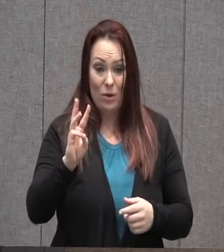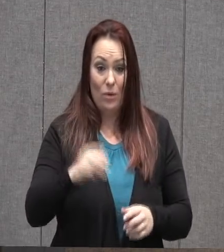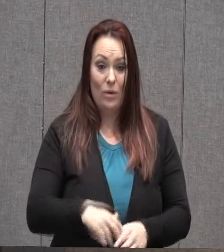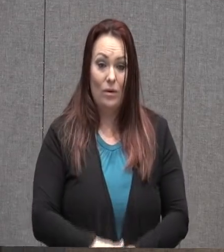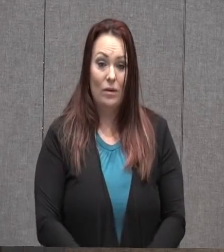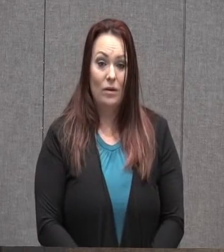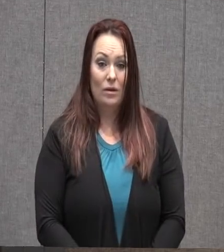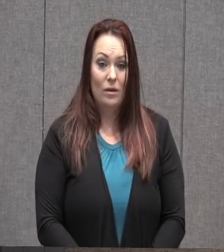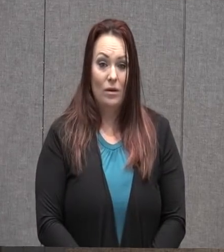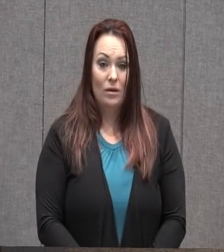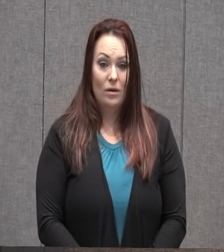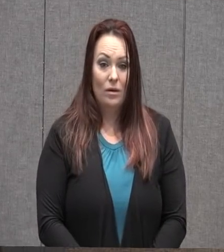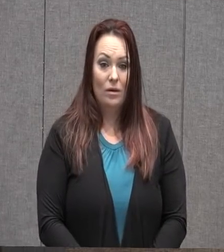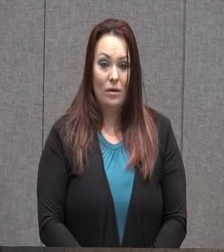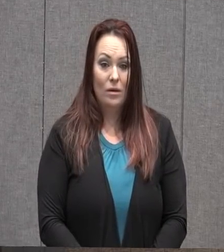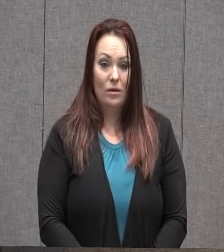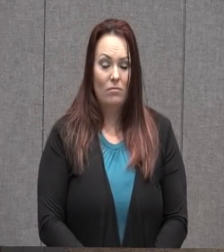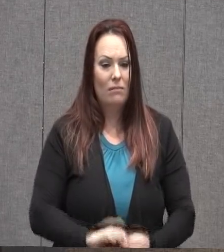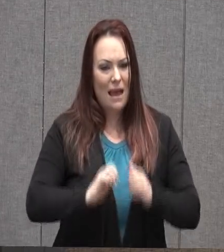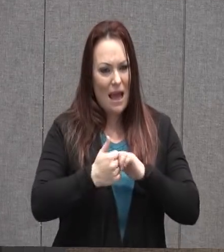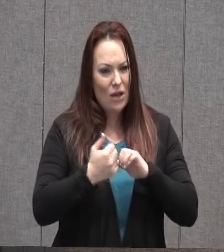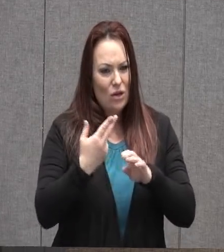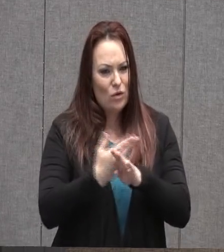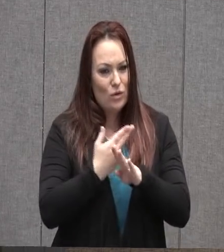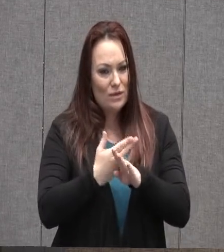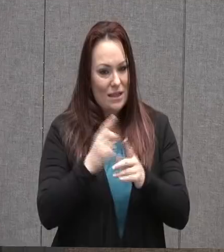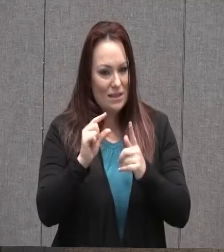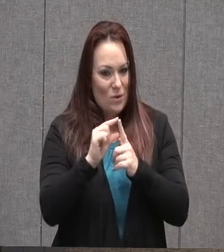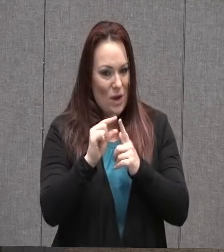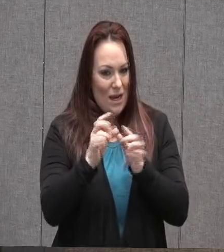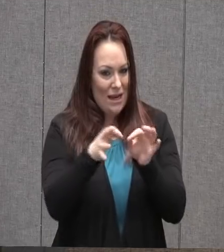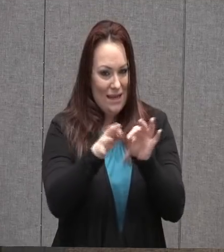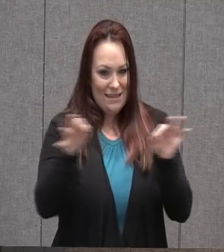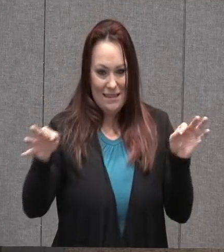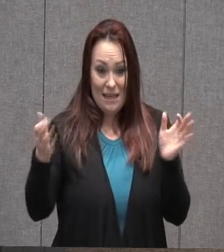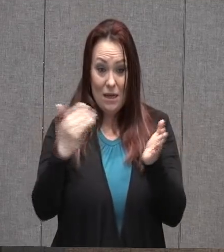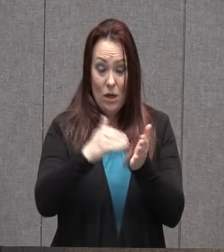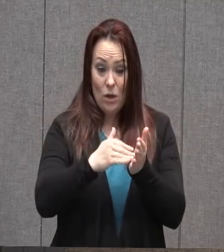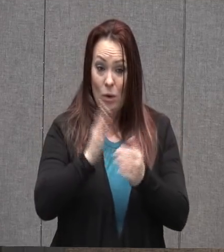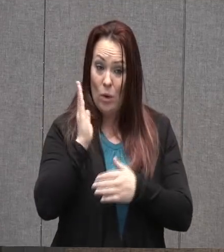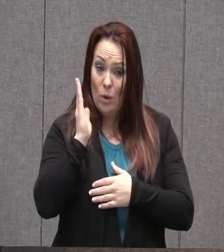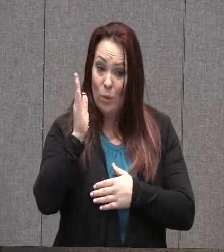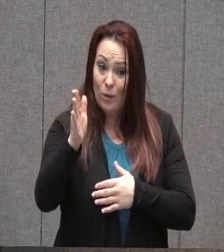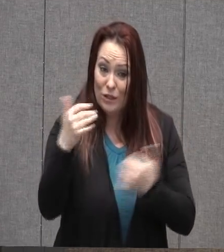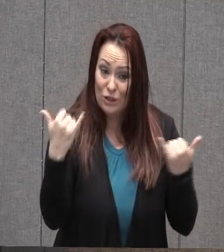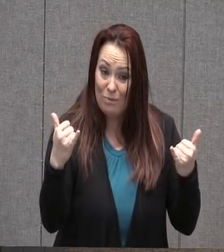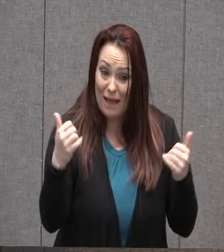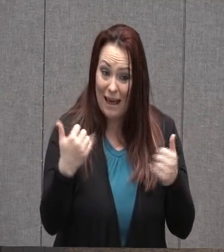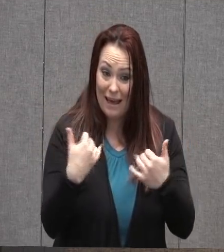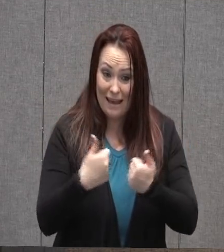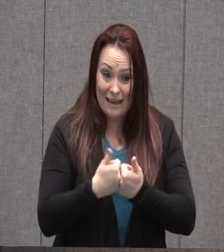Thinking about how to use this word in a sentence again. Would you play a game with me today?